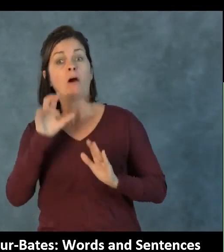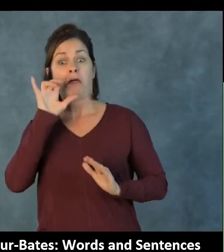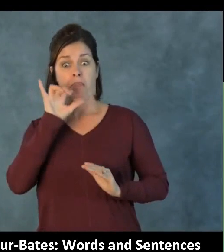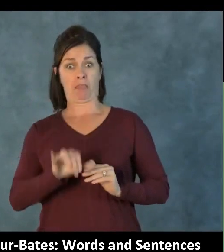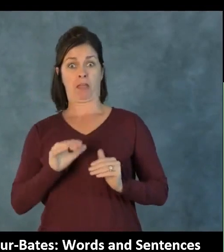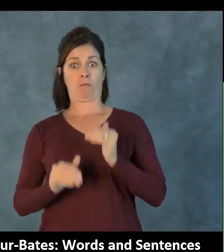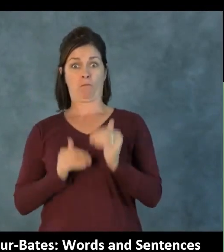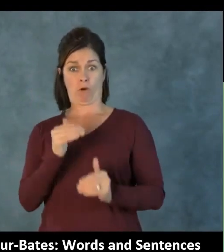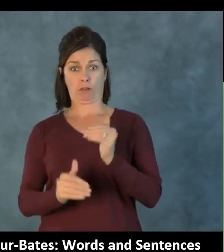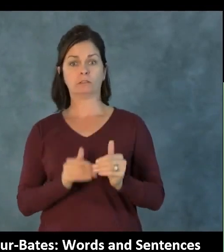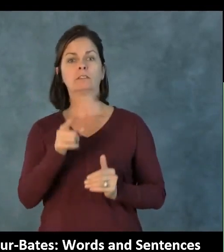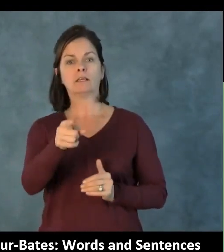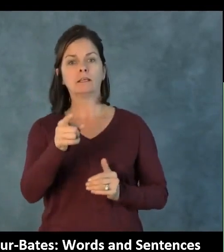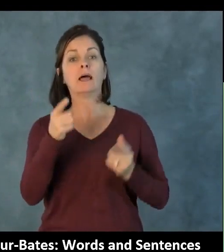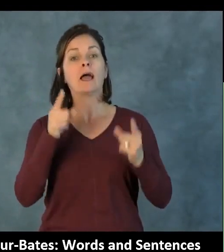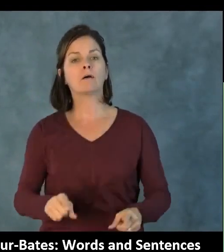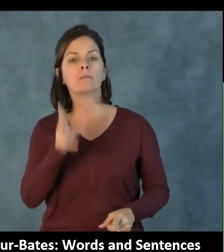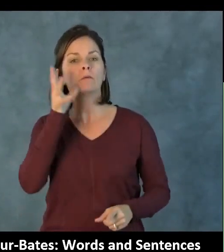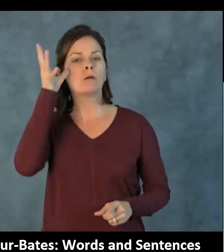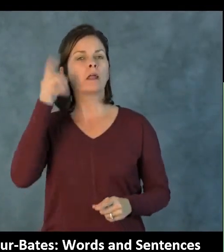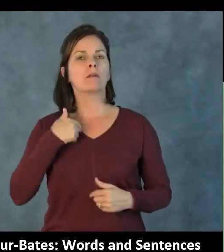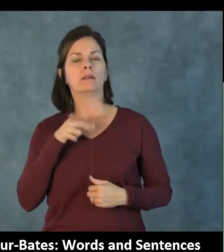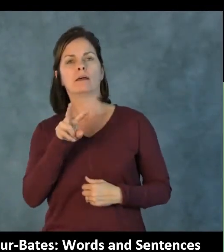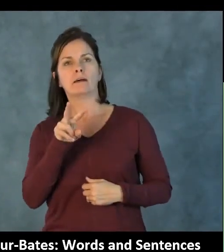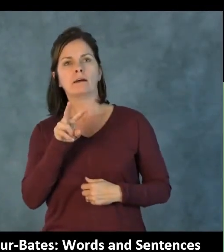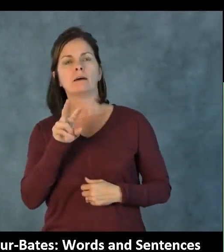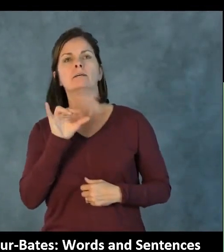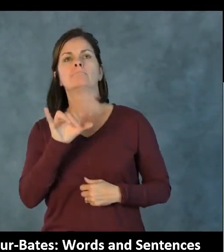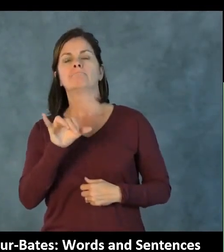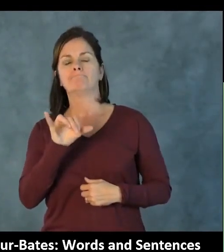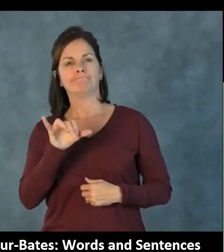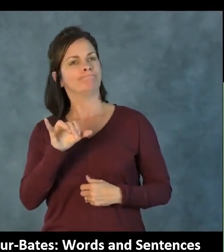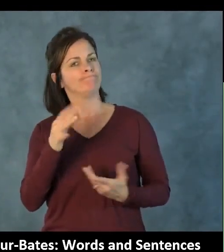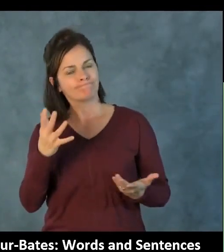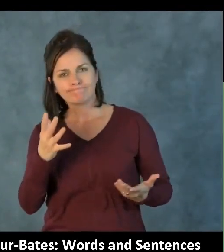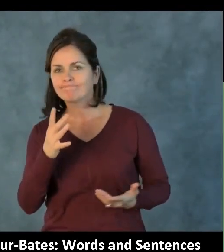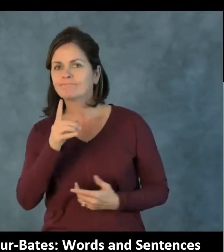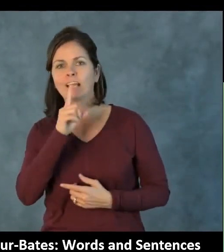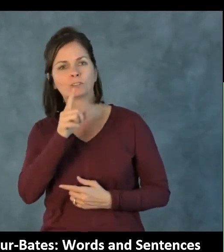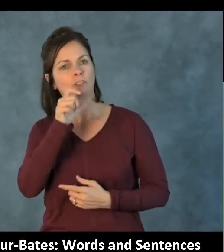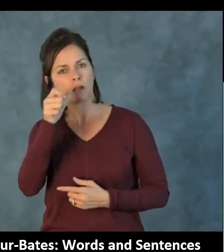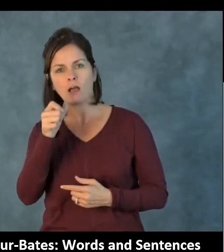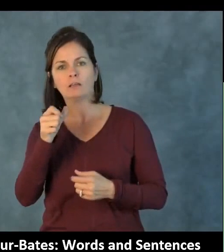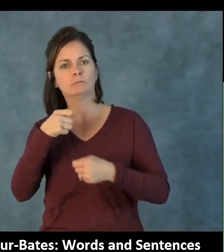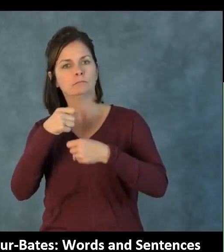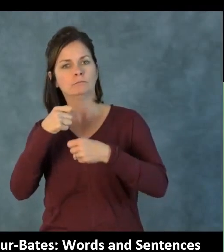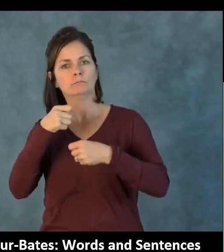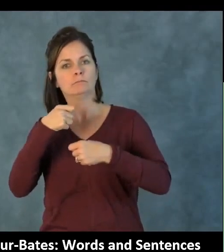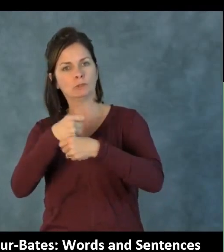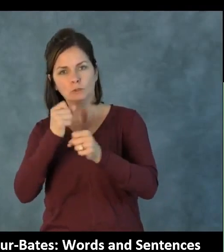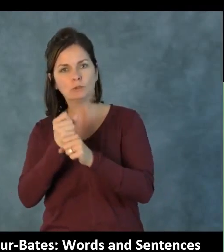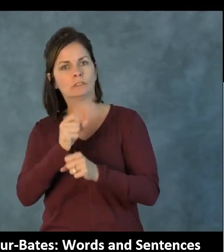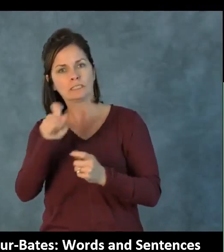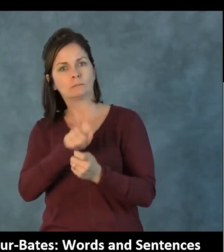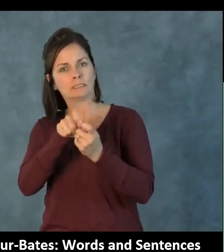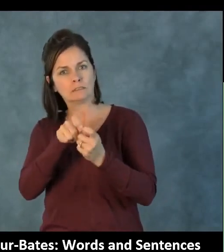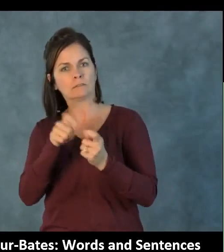Sometimes through that process the parent realizes that the child isn't actually producing a specific word,